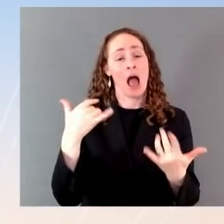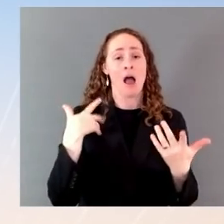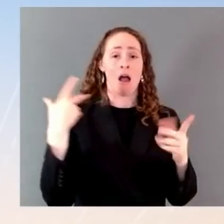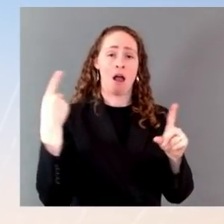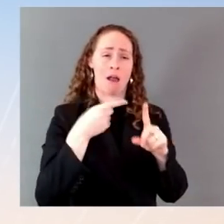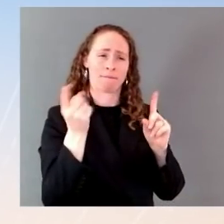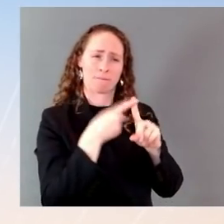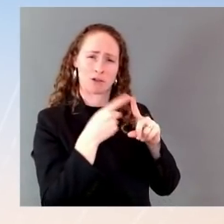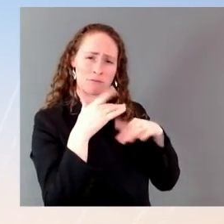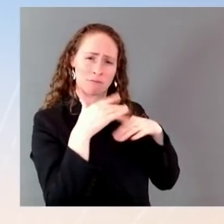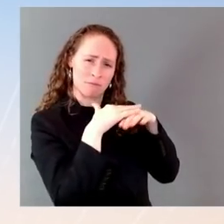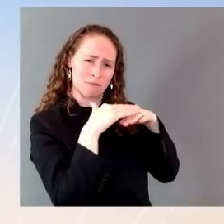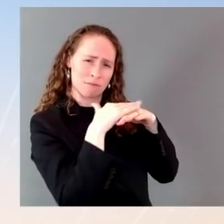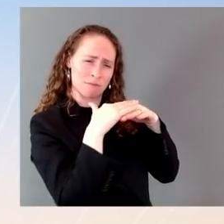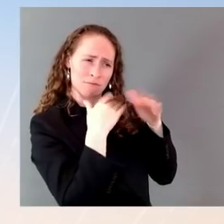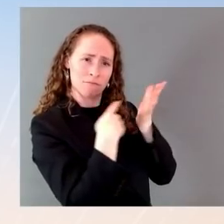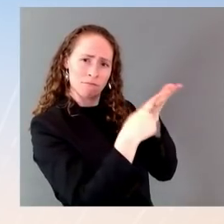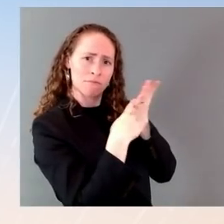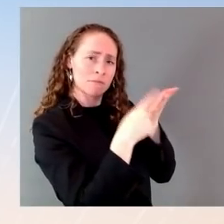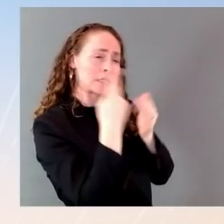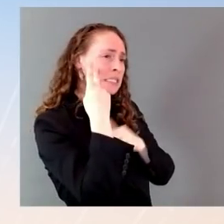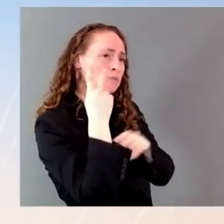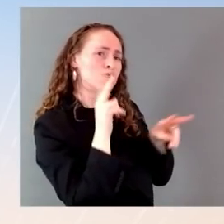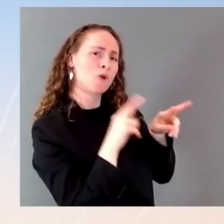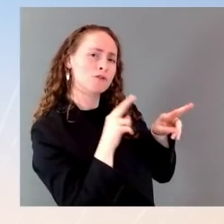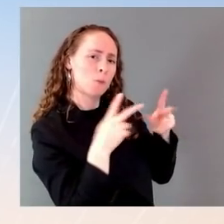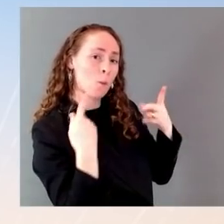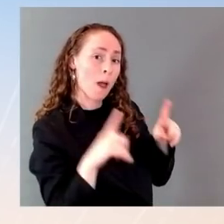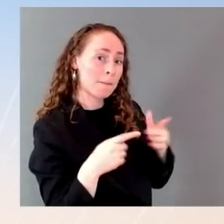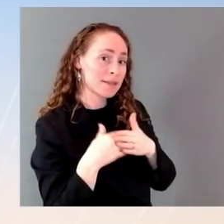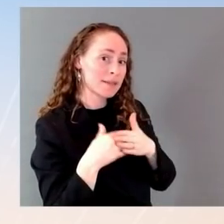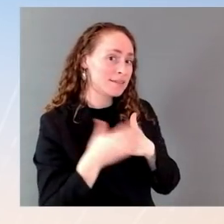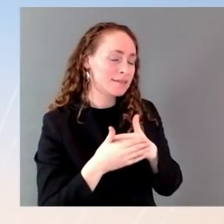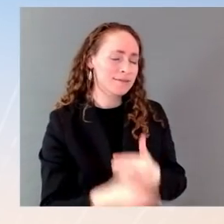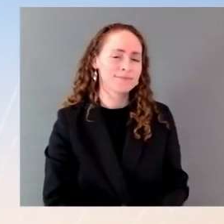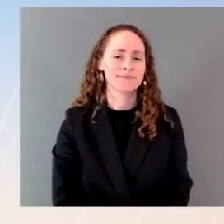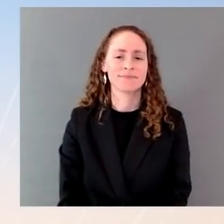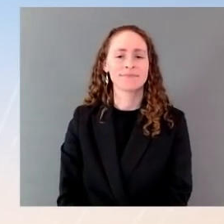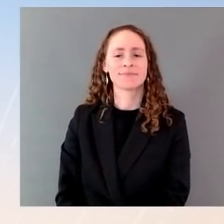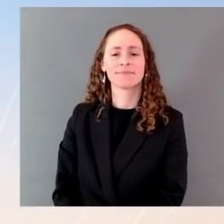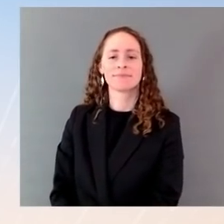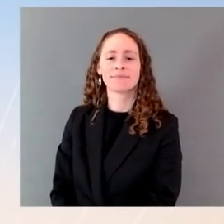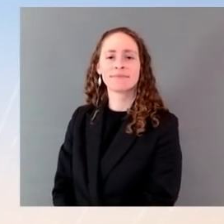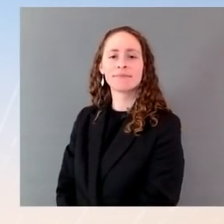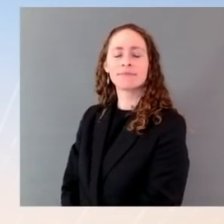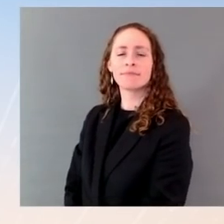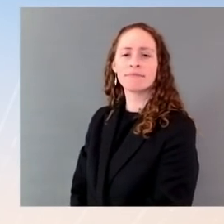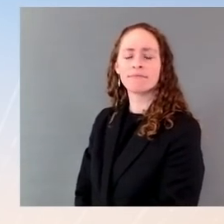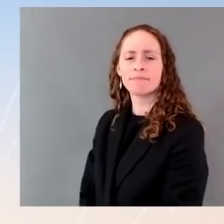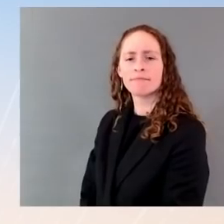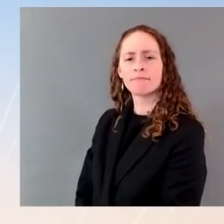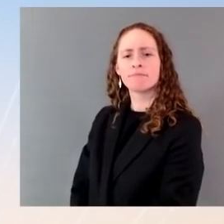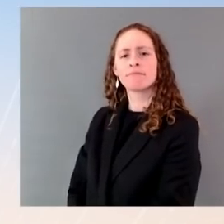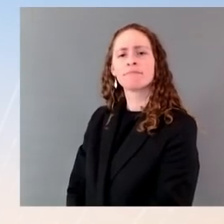Why hasn't the U.S. given additional materiel to Ukraine yet? This has been escalating for weeks. Why wait? Mr. Sullivan: As I just pointed out